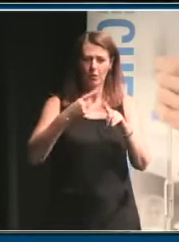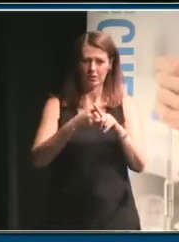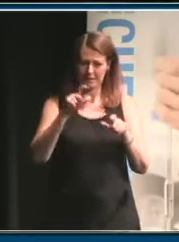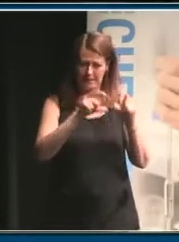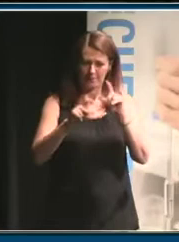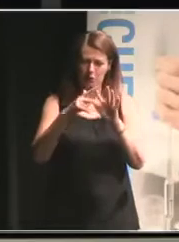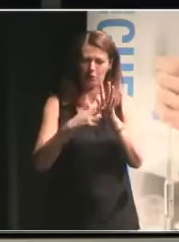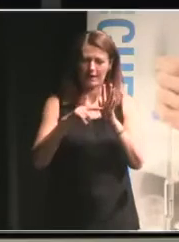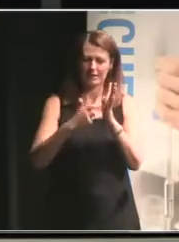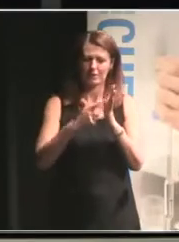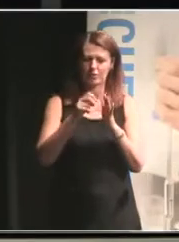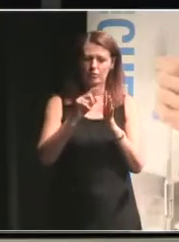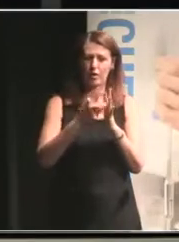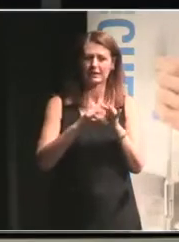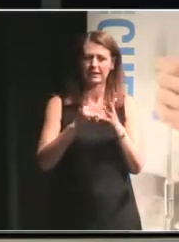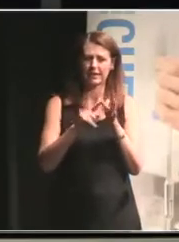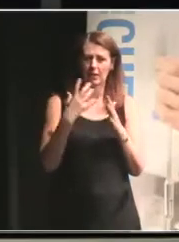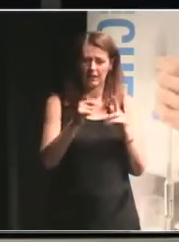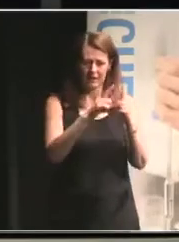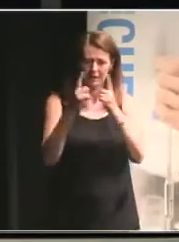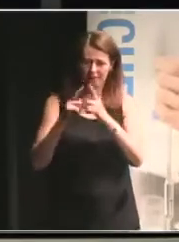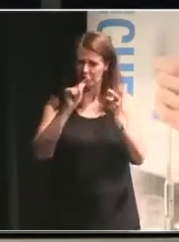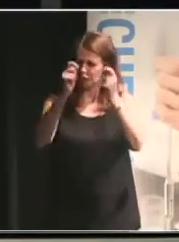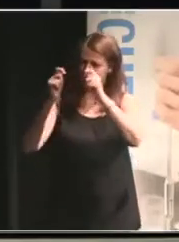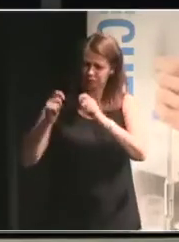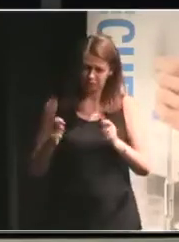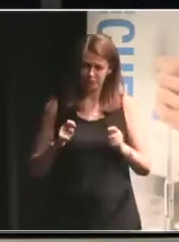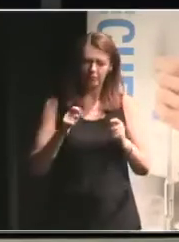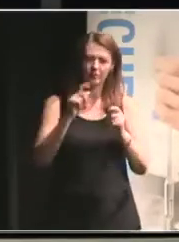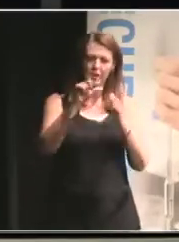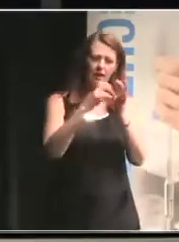toolbox, we have drawers for different chemical transformations, carbon bond forming reactions,